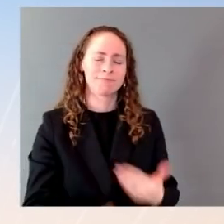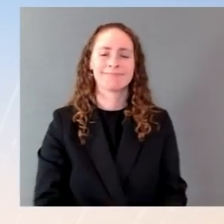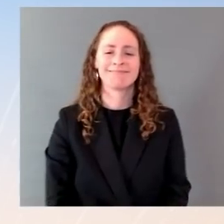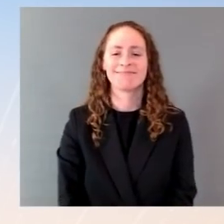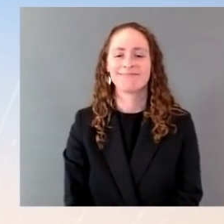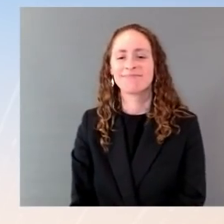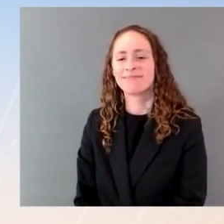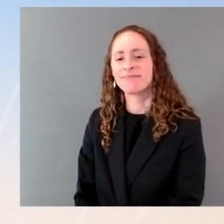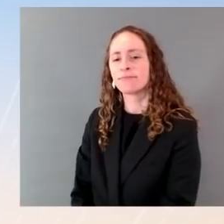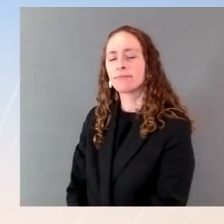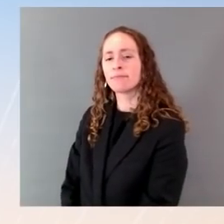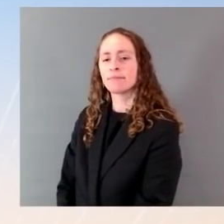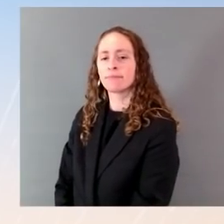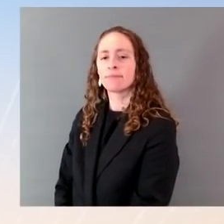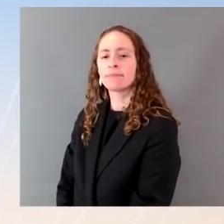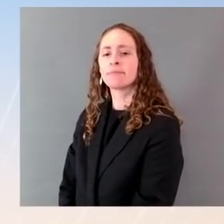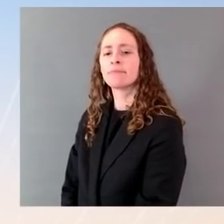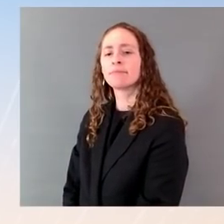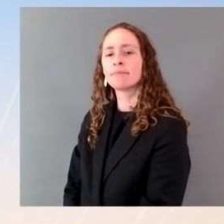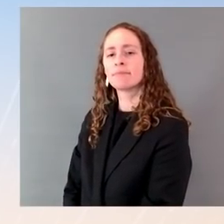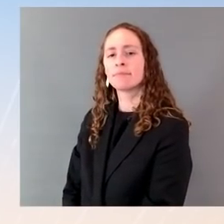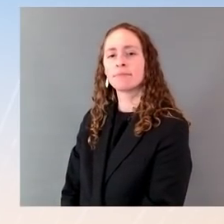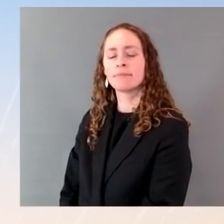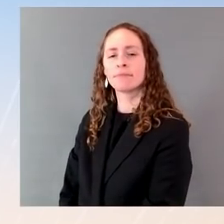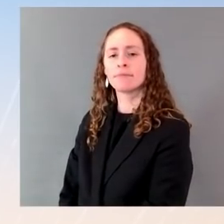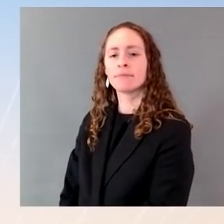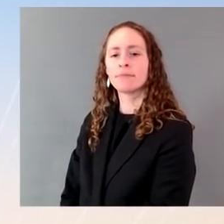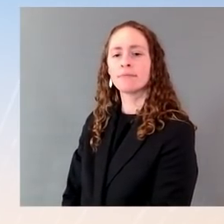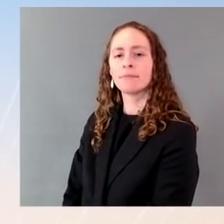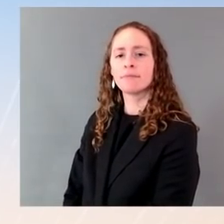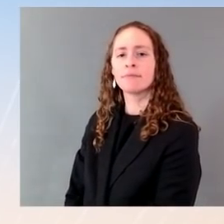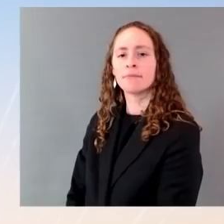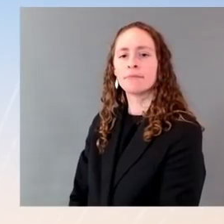Like, what is your sense of a timetable for a decision on that?